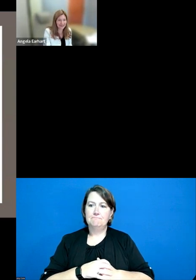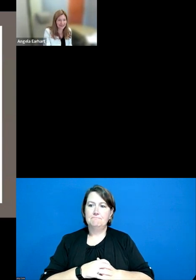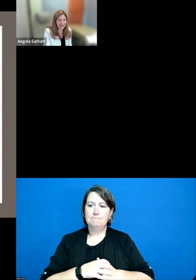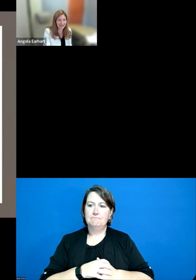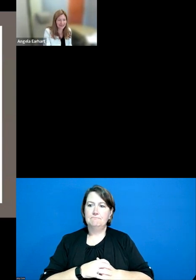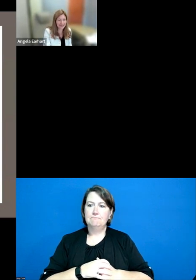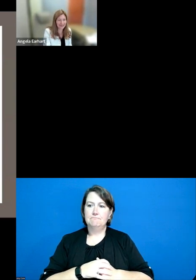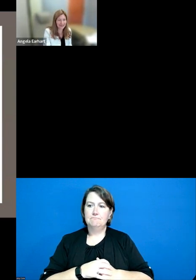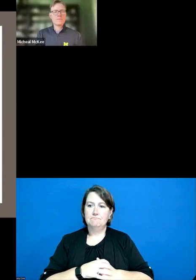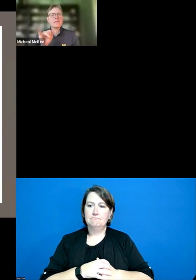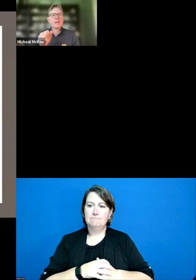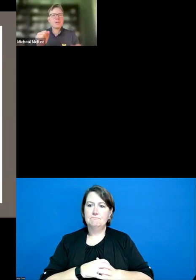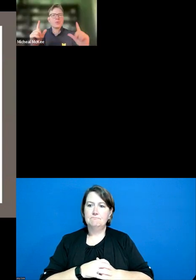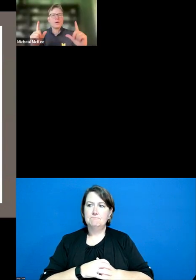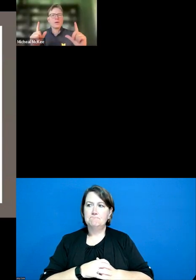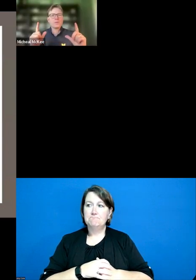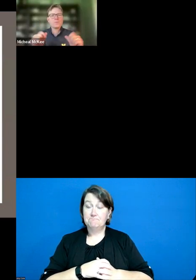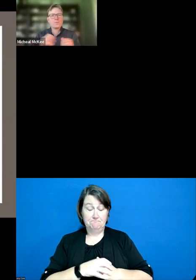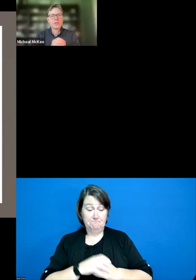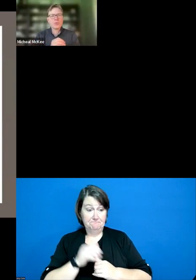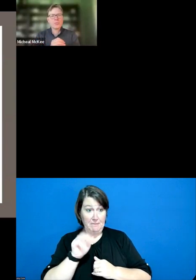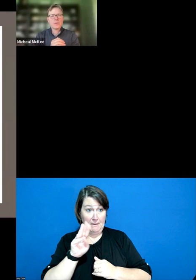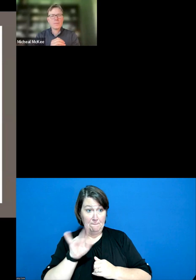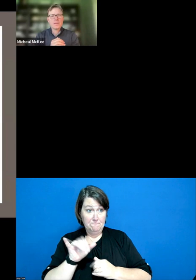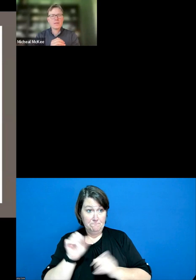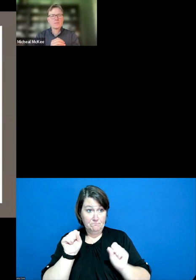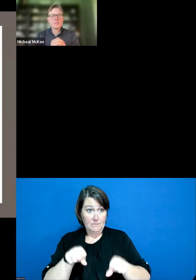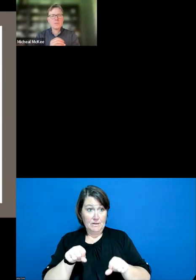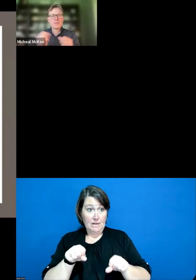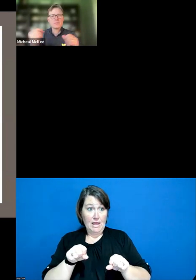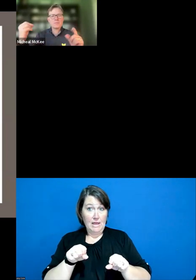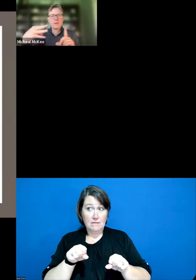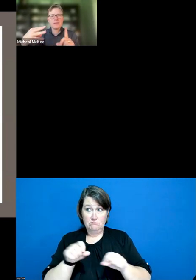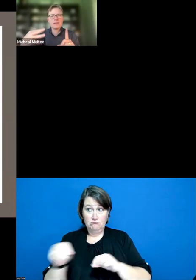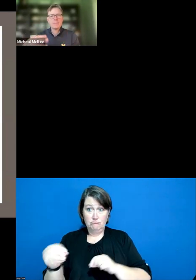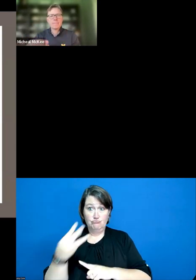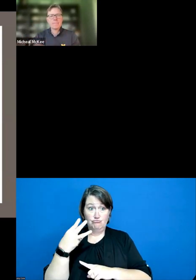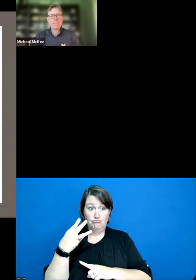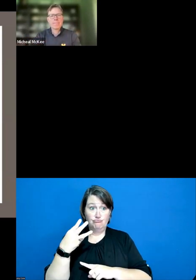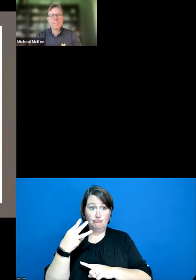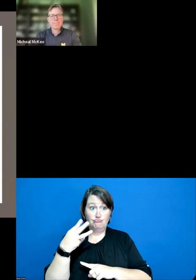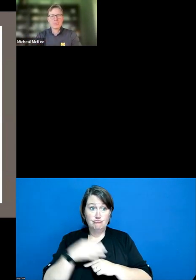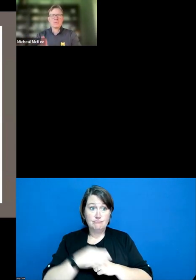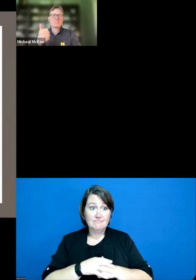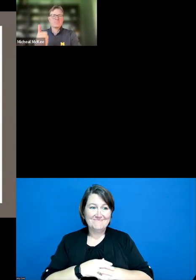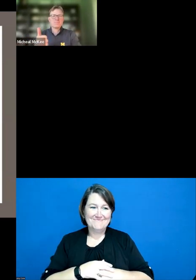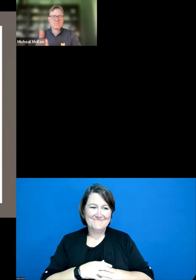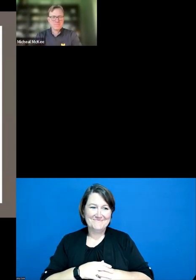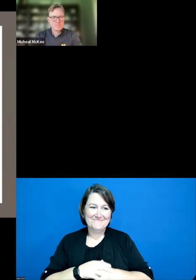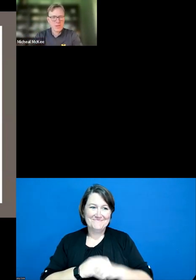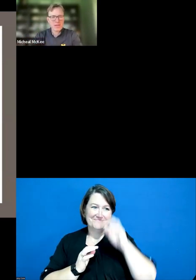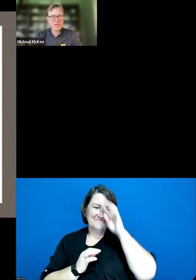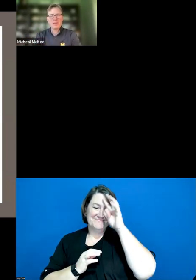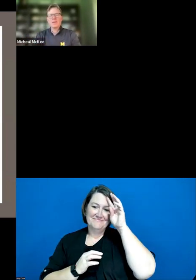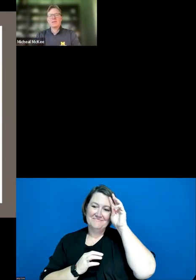A, can you get me Spight All right.